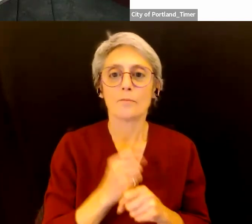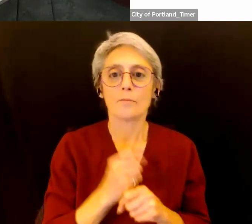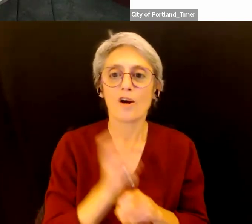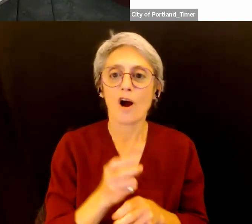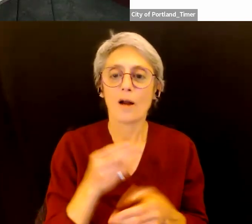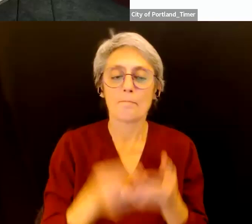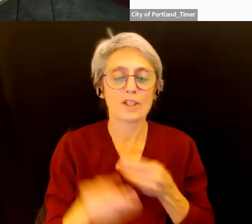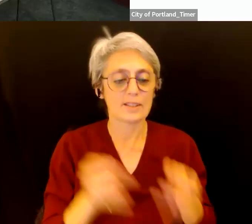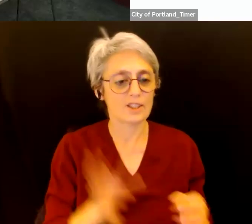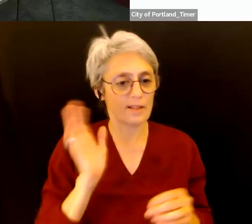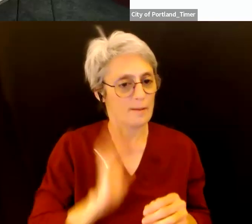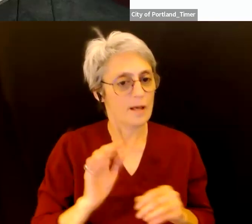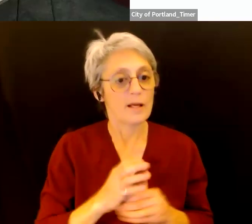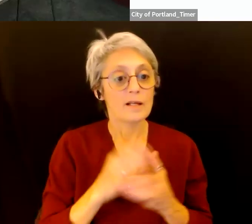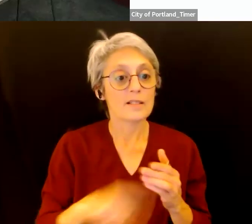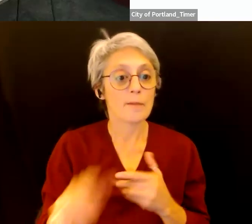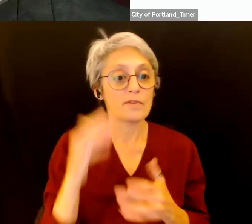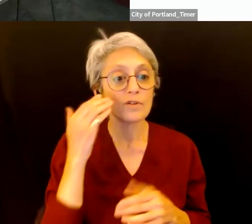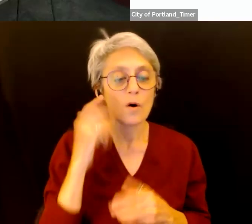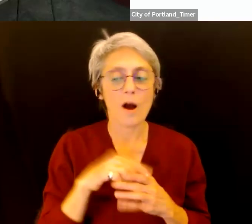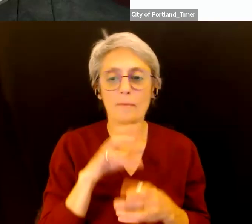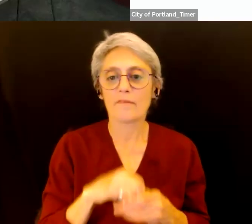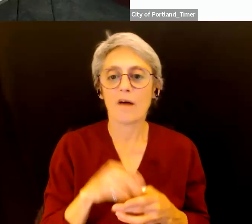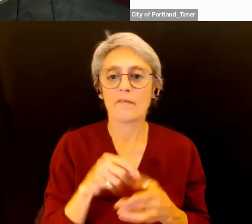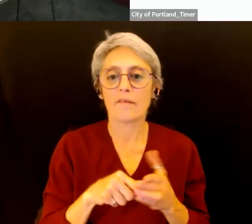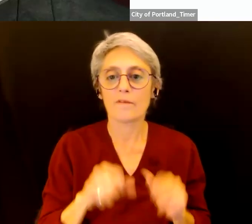Some of you know that I've been involved in affordable housing and homeless issues for years.